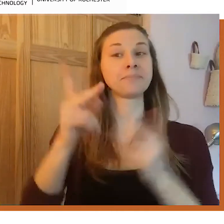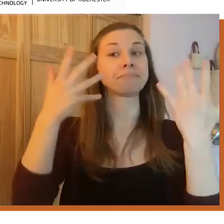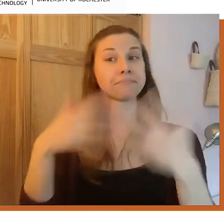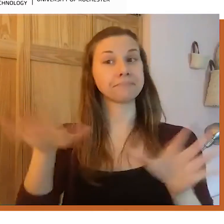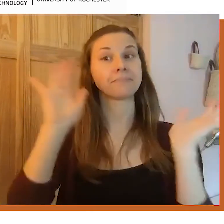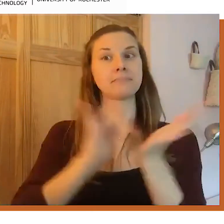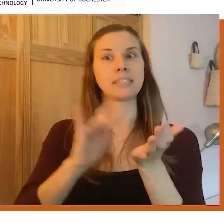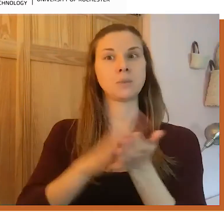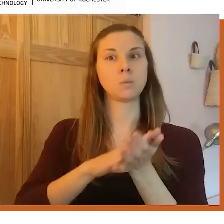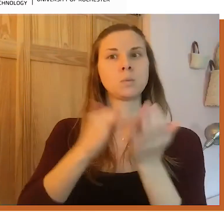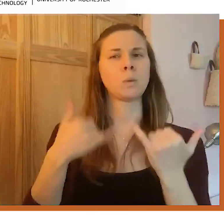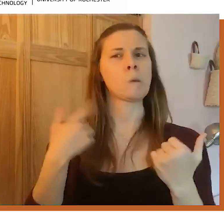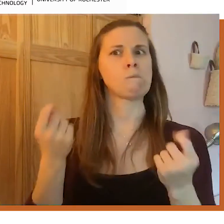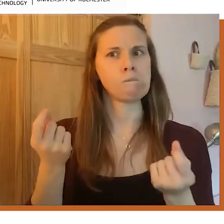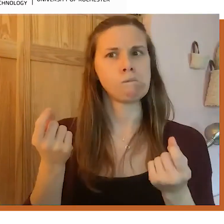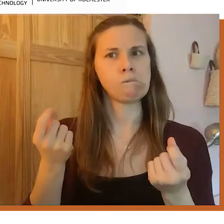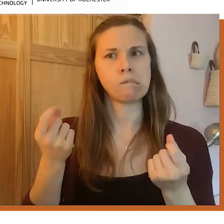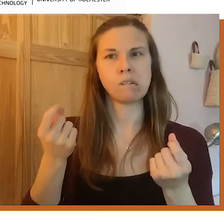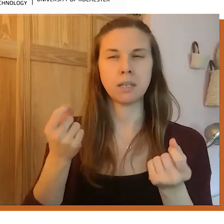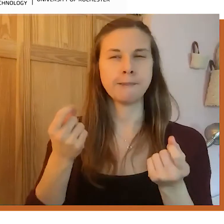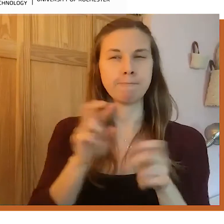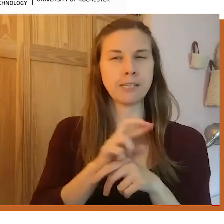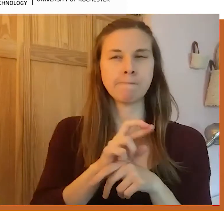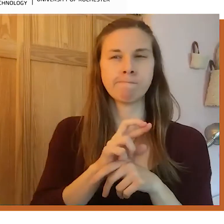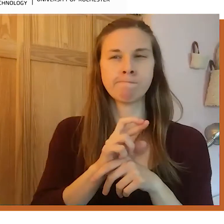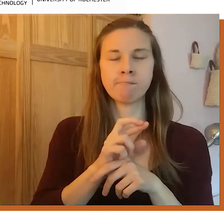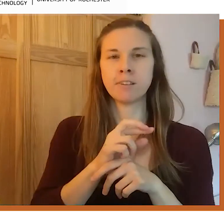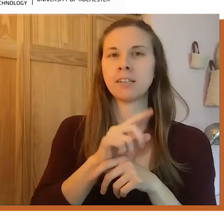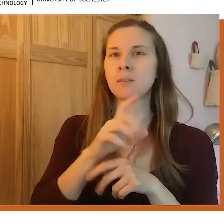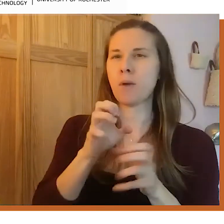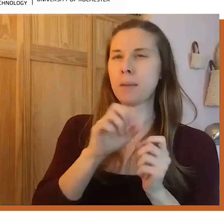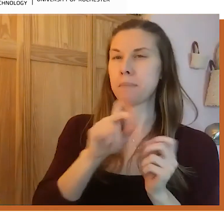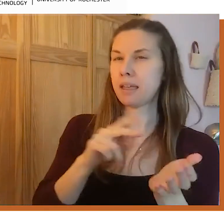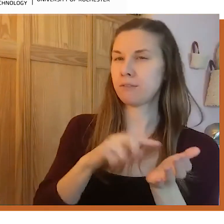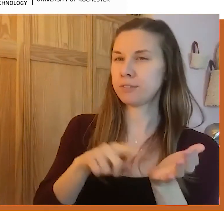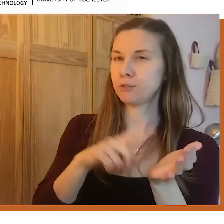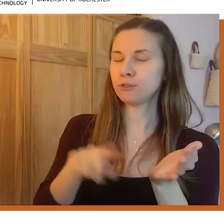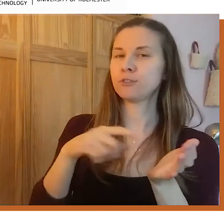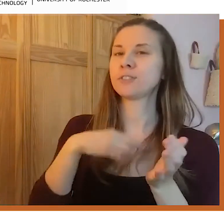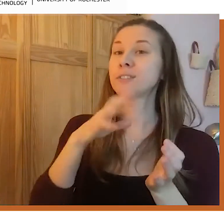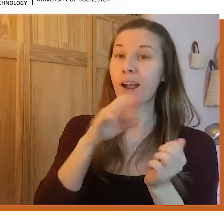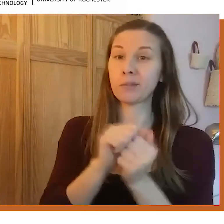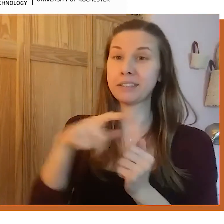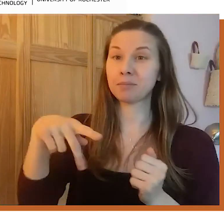OK, so after I graduated medical school, I didn't do a residency. I decided I wanted to go back to research,